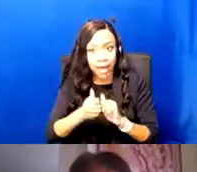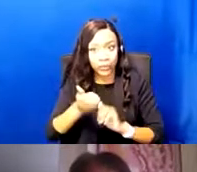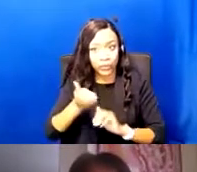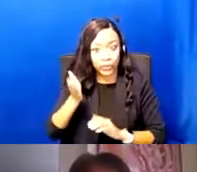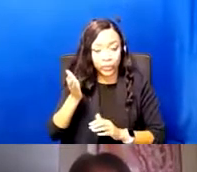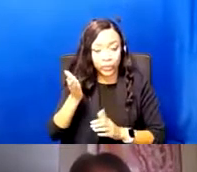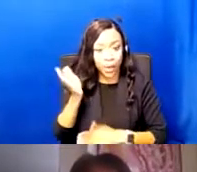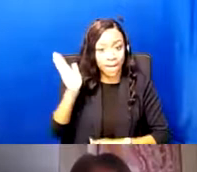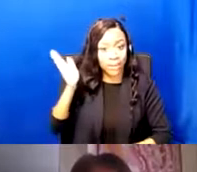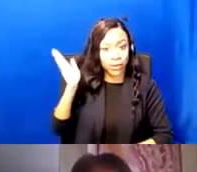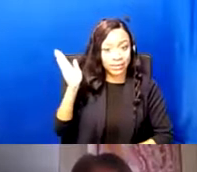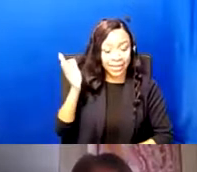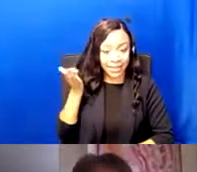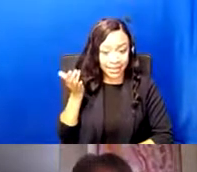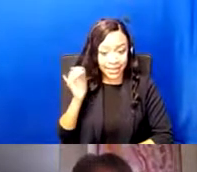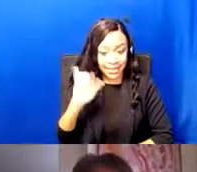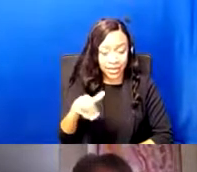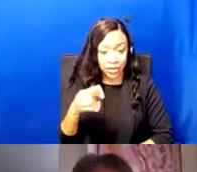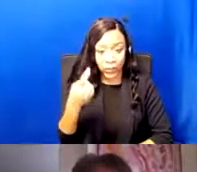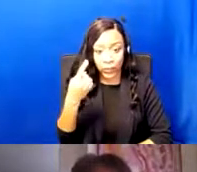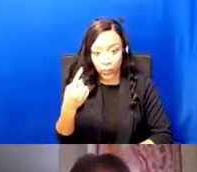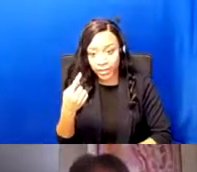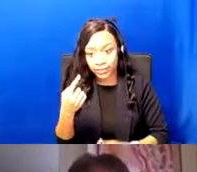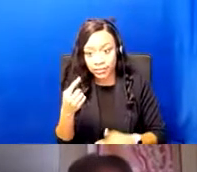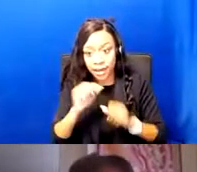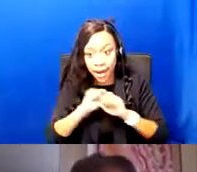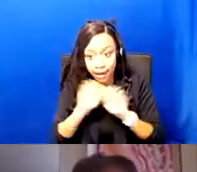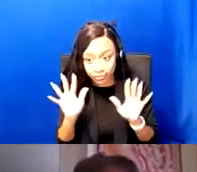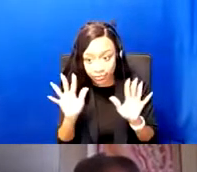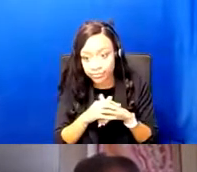One, is clearly the mobility of work across borders